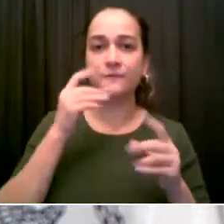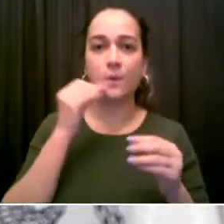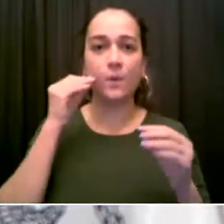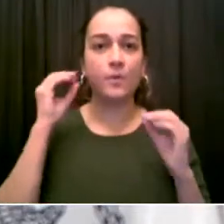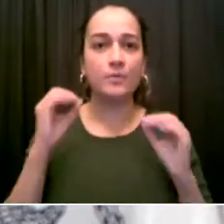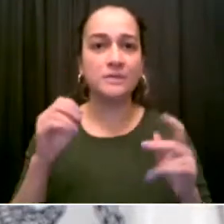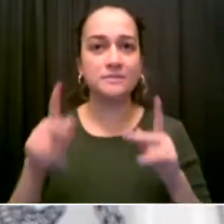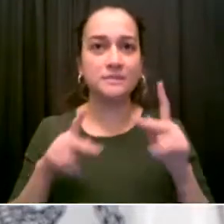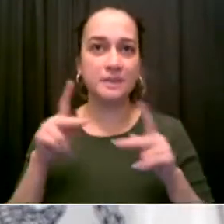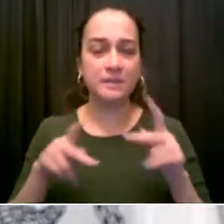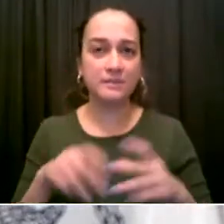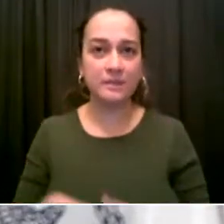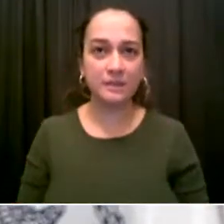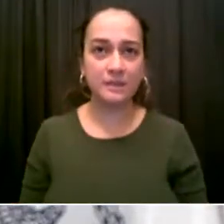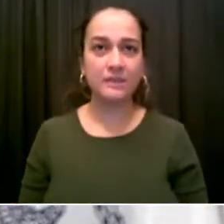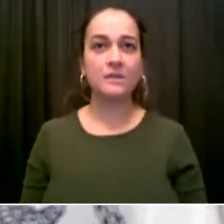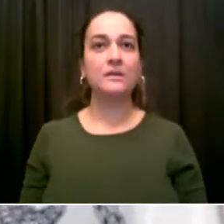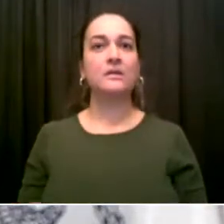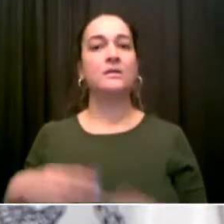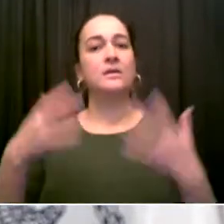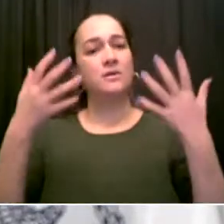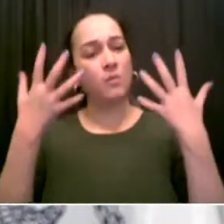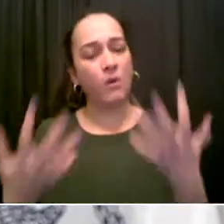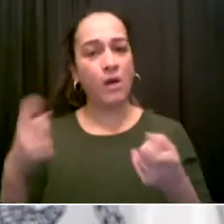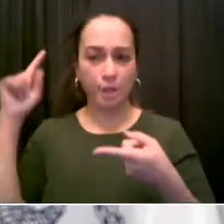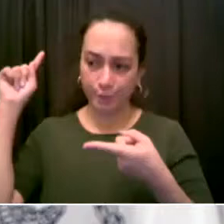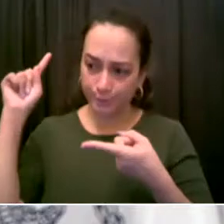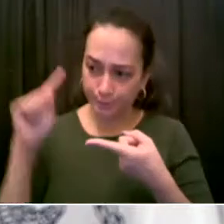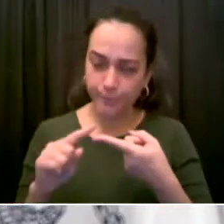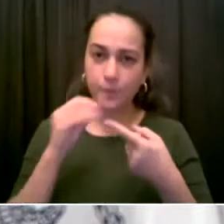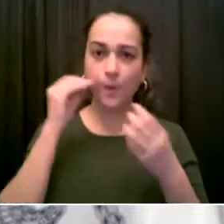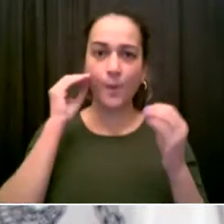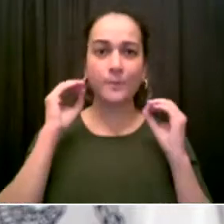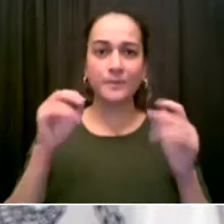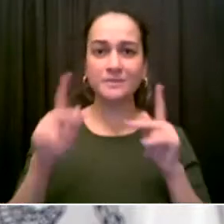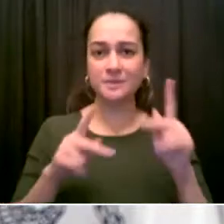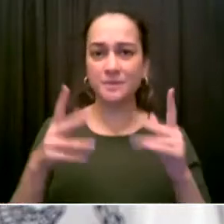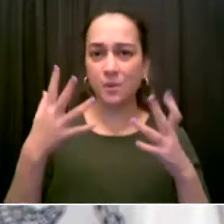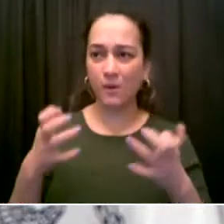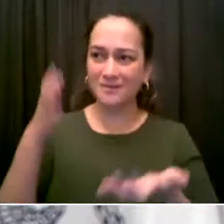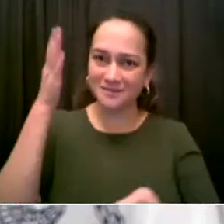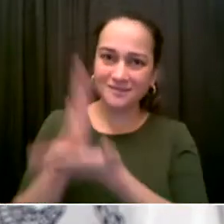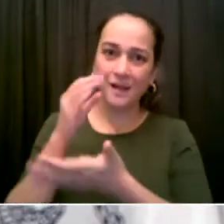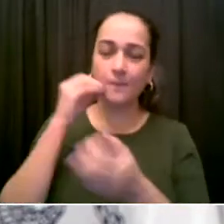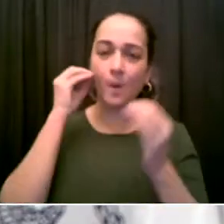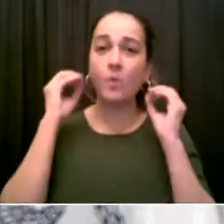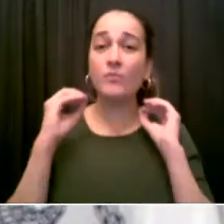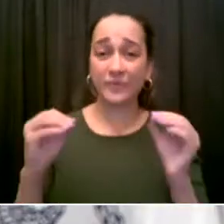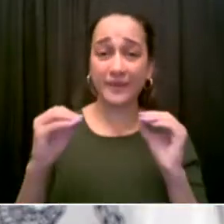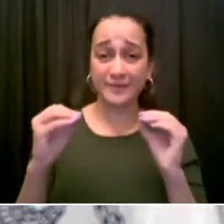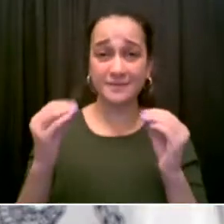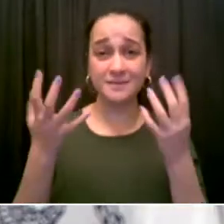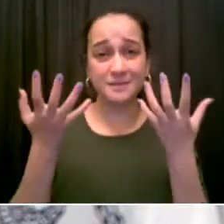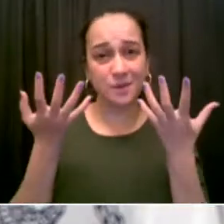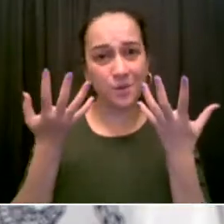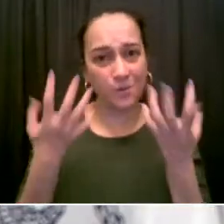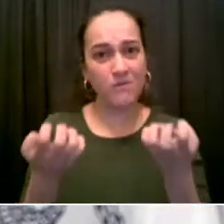MORE TO SAY ON THAT AS WE GO ALONG. GETTING FEWER AND FEWER PEOPLE TO BE HOMELESS TO BEGIN WITH THROUGH PREVENTATIVE